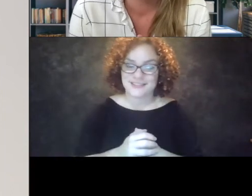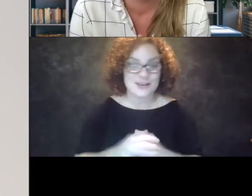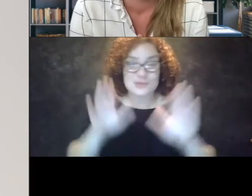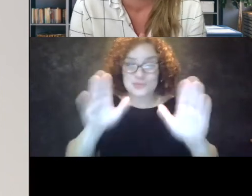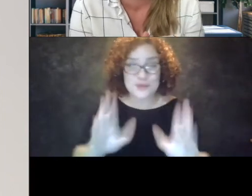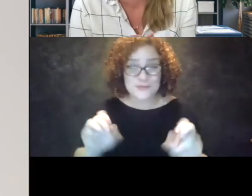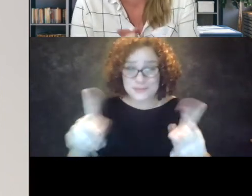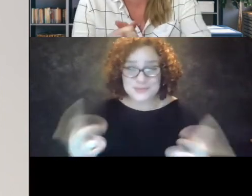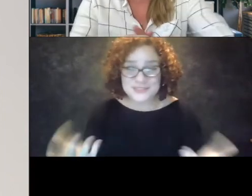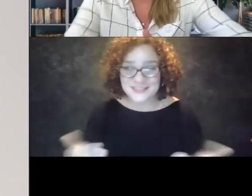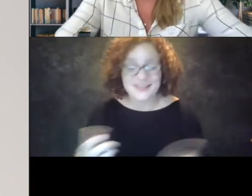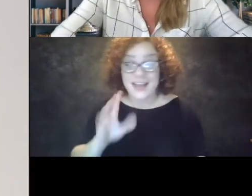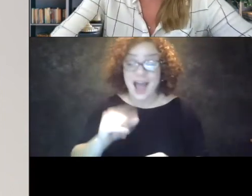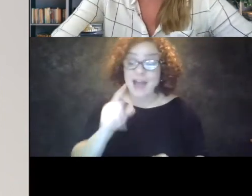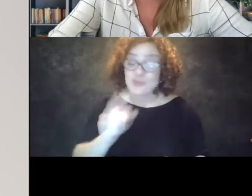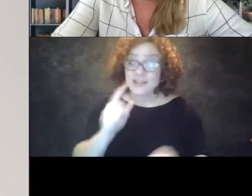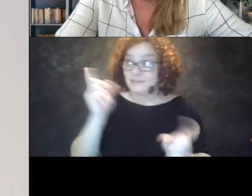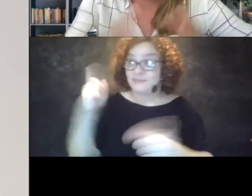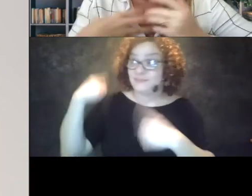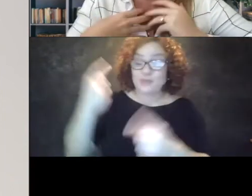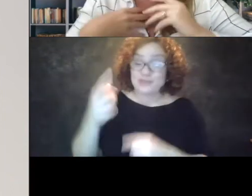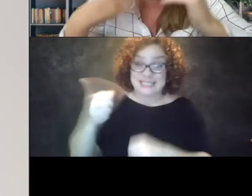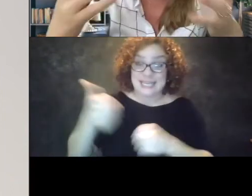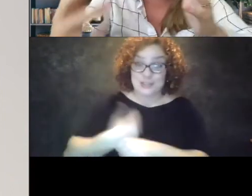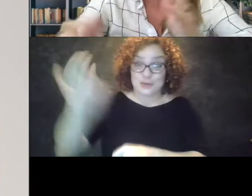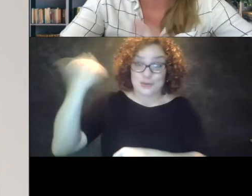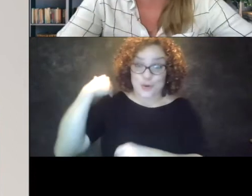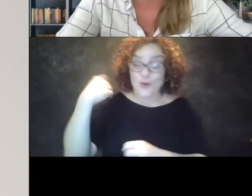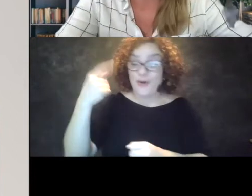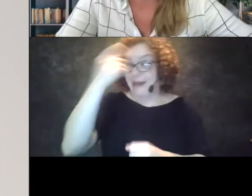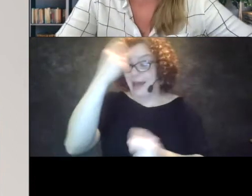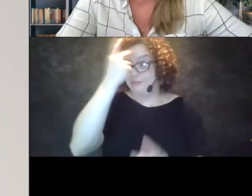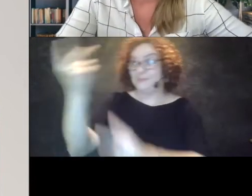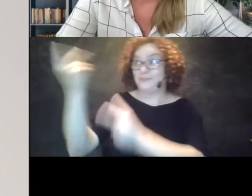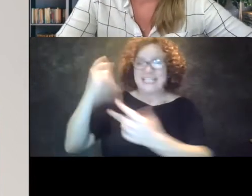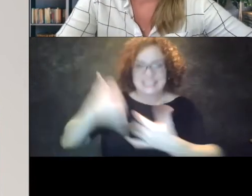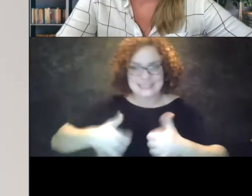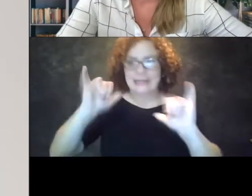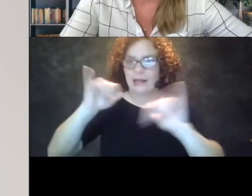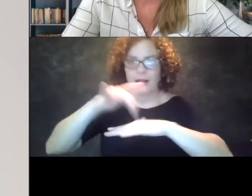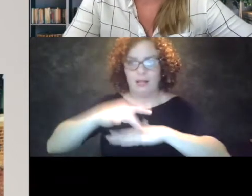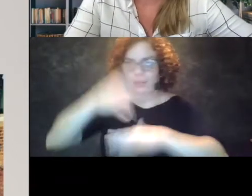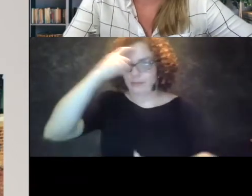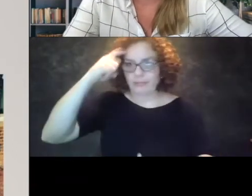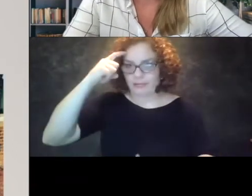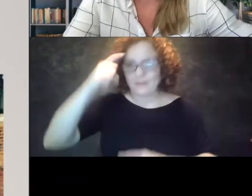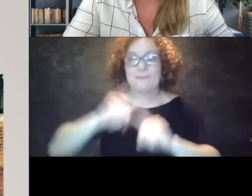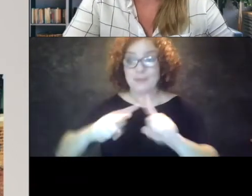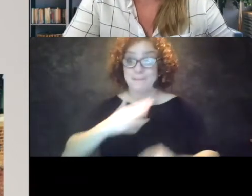I'll just always regret that day. But let my regret teach you something. Okay, I'm pretty